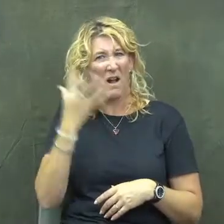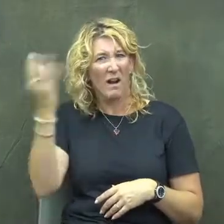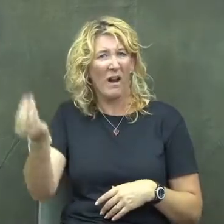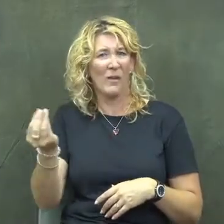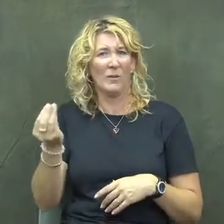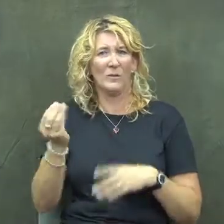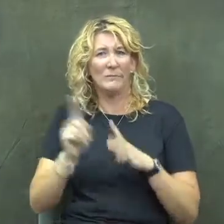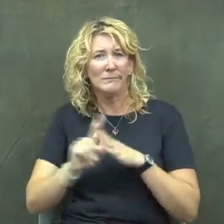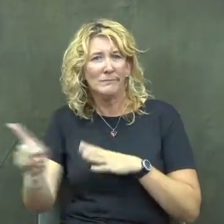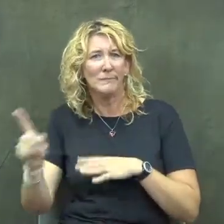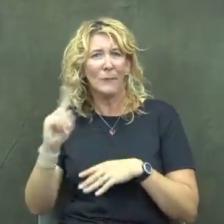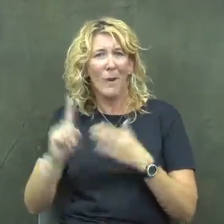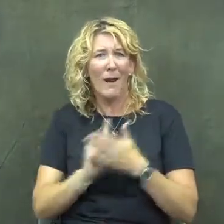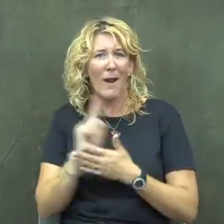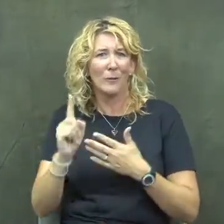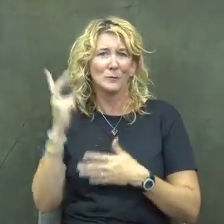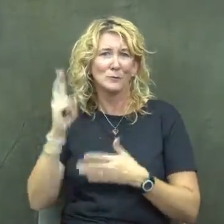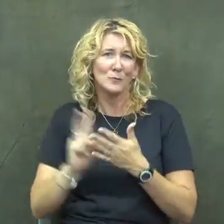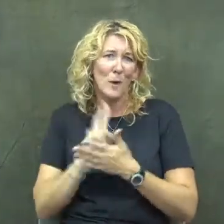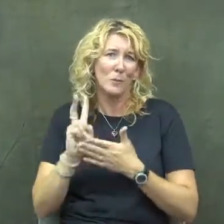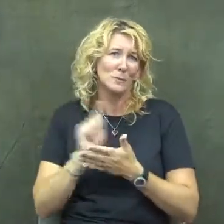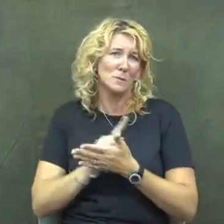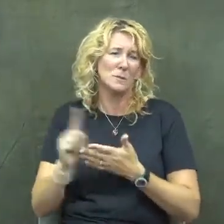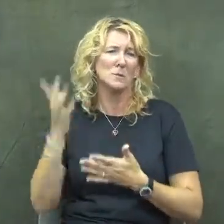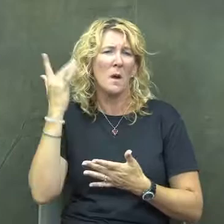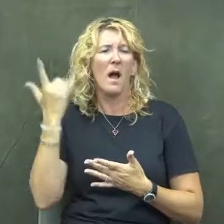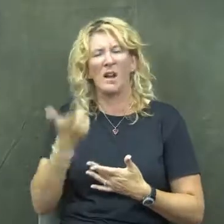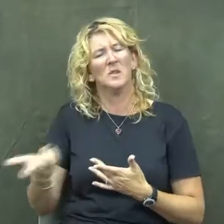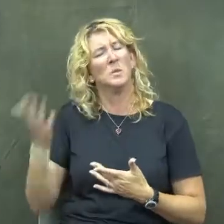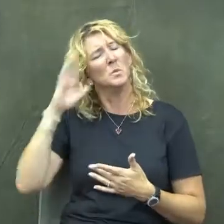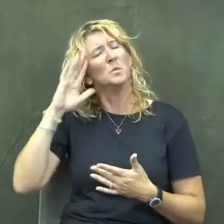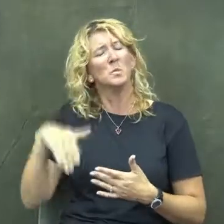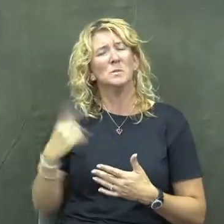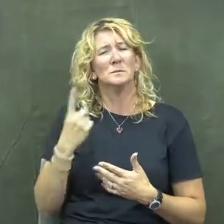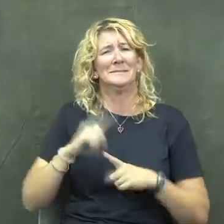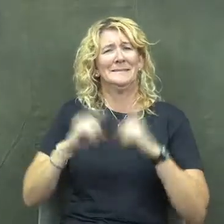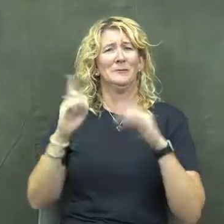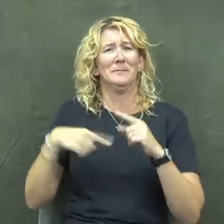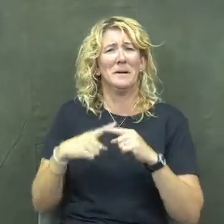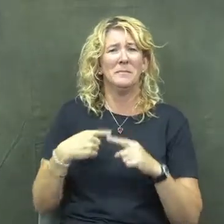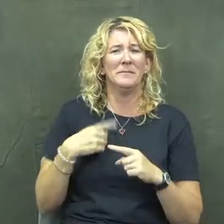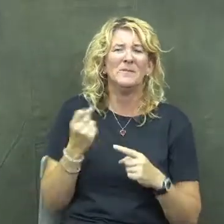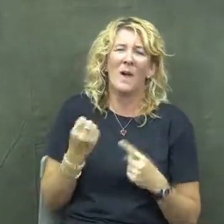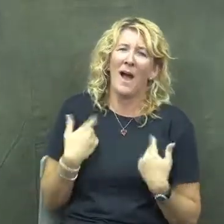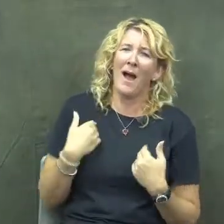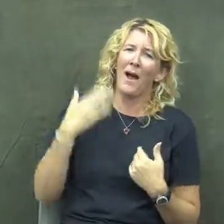that something was wrong. You know, where is she going? And having to go two hours a week.